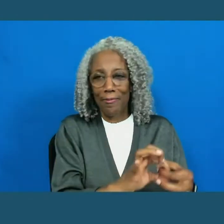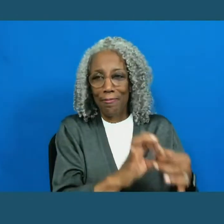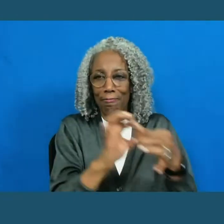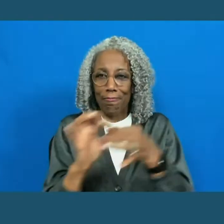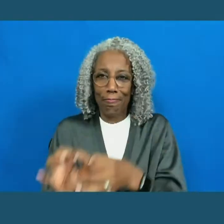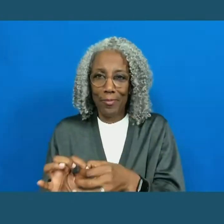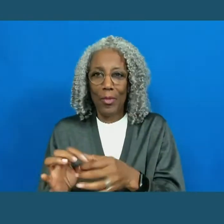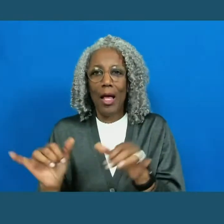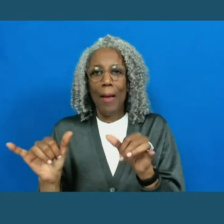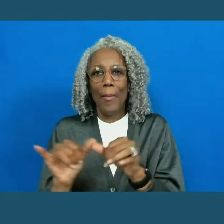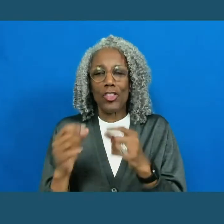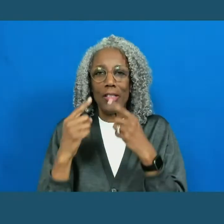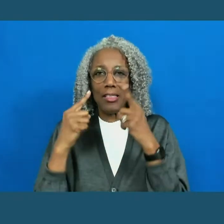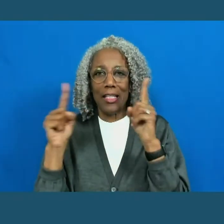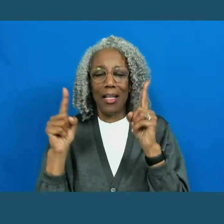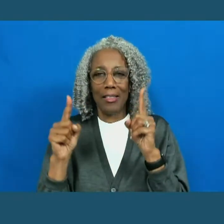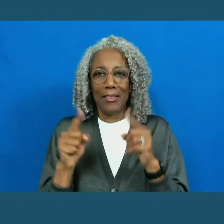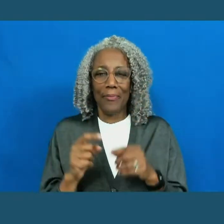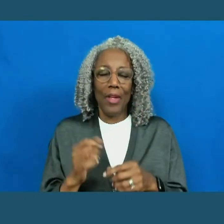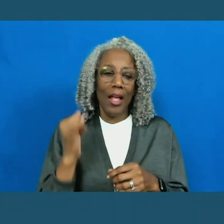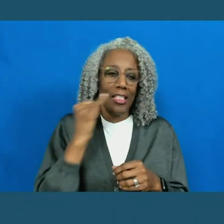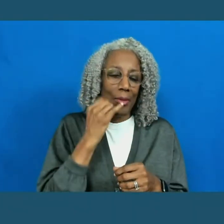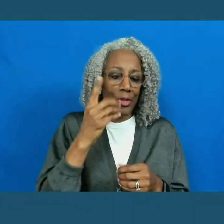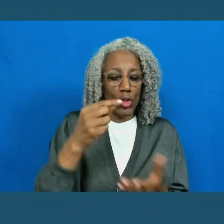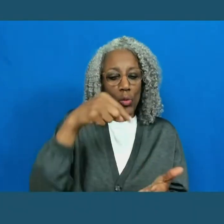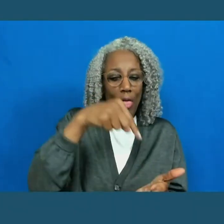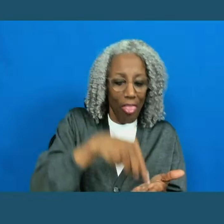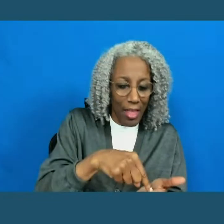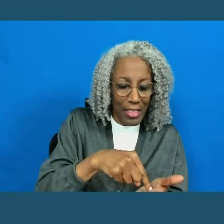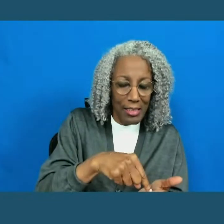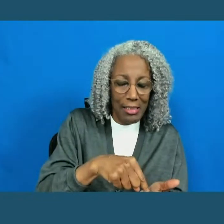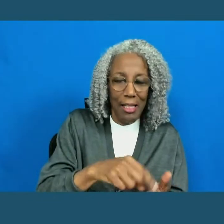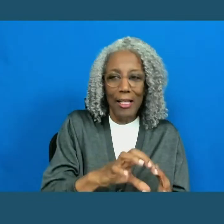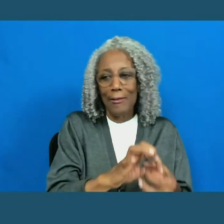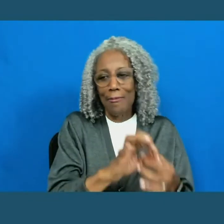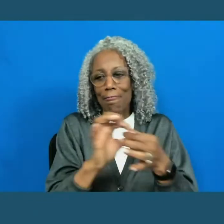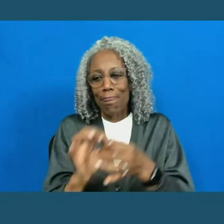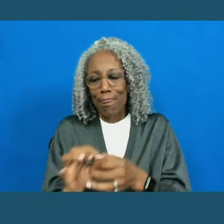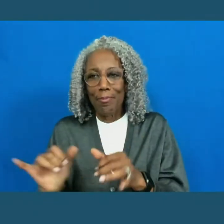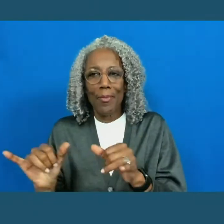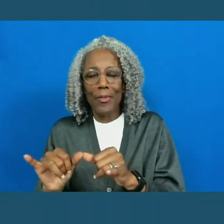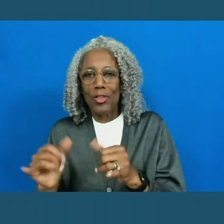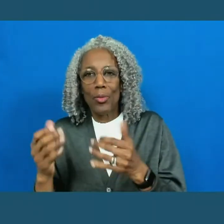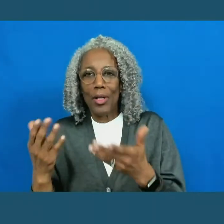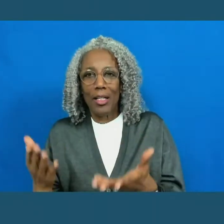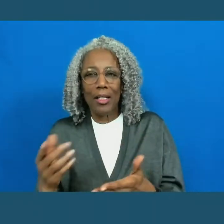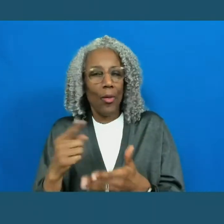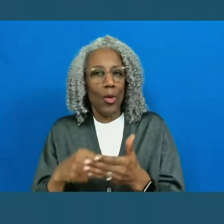and the corresponding measures of success, So if we do this,